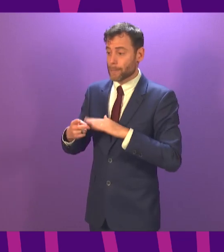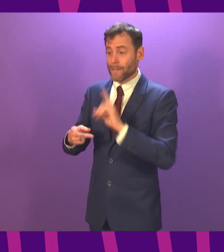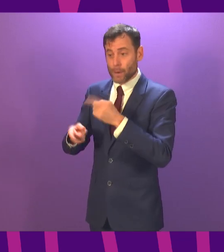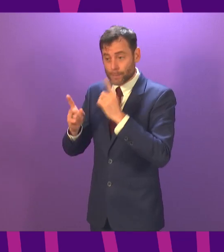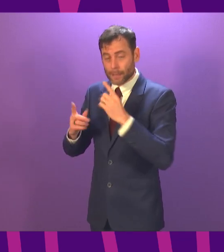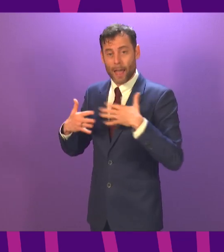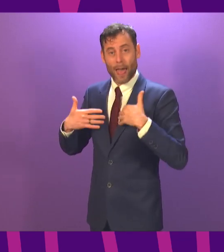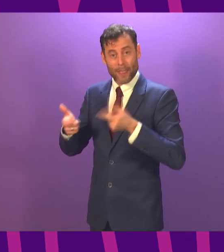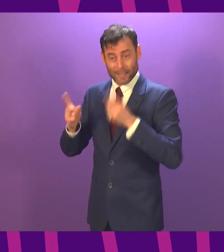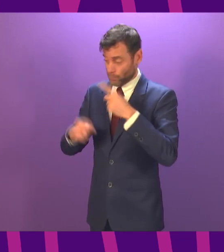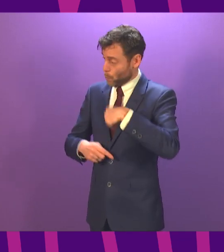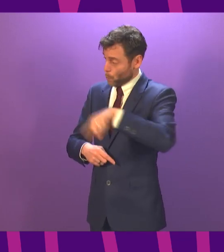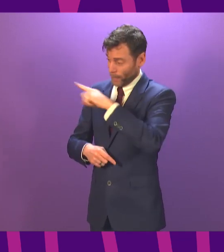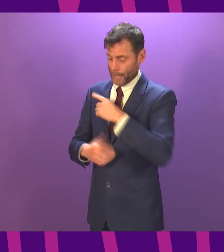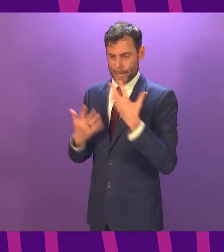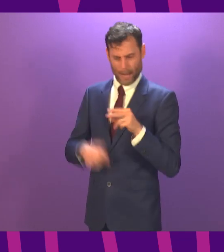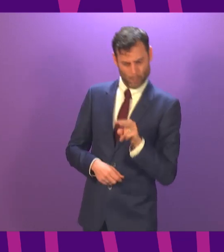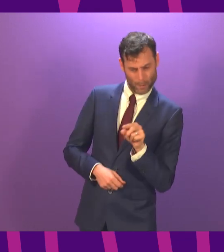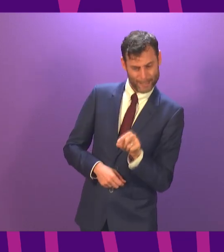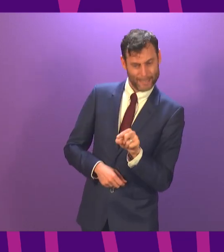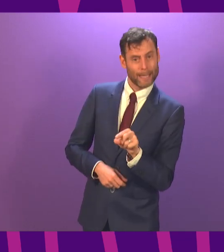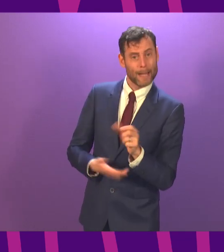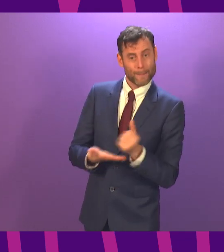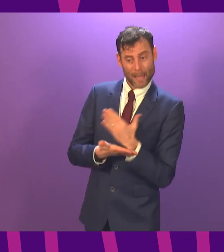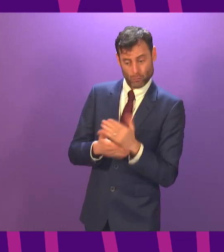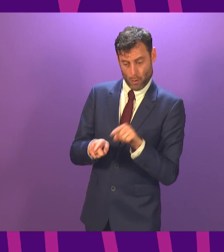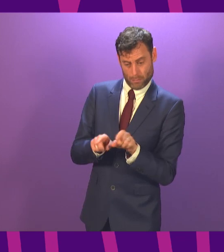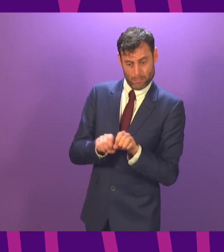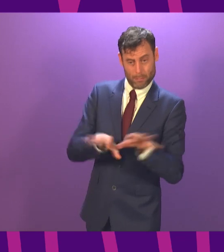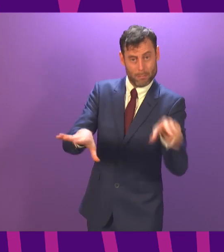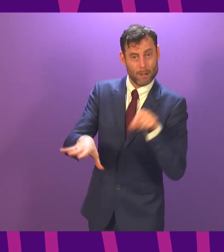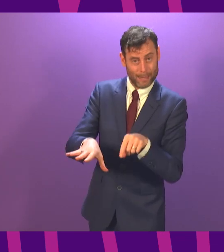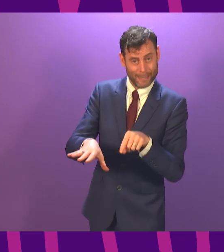Health and Sport and every single minister in the Government is to focus on taking decisions